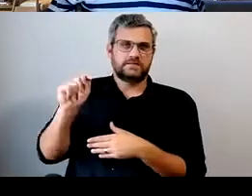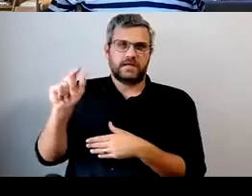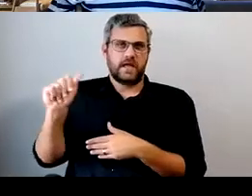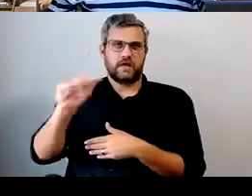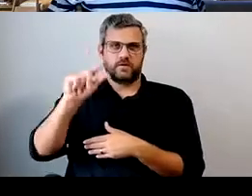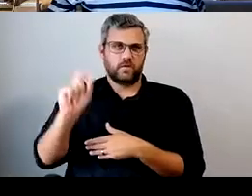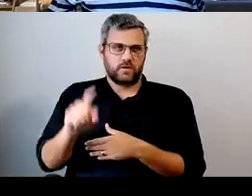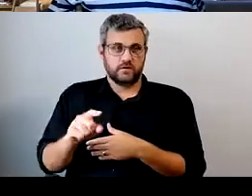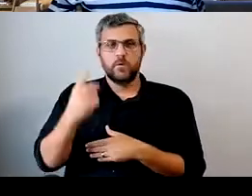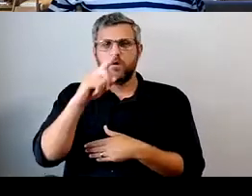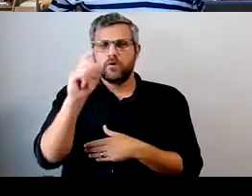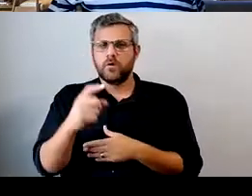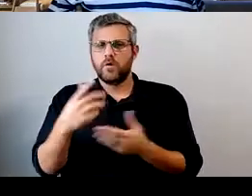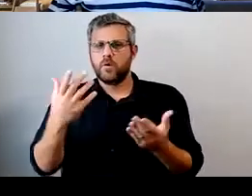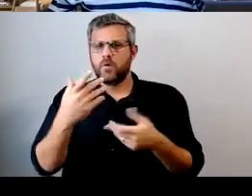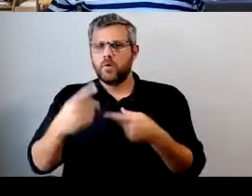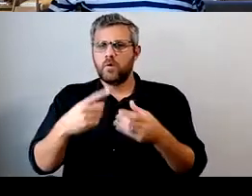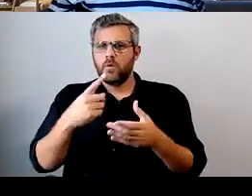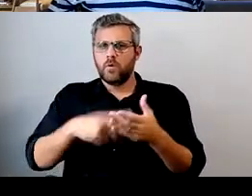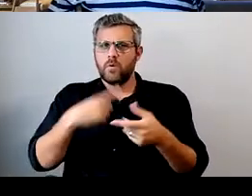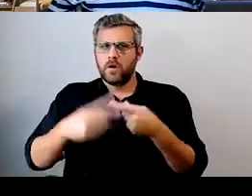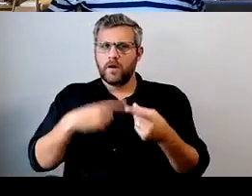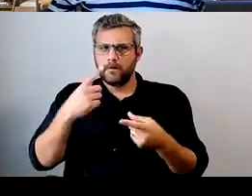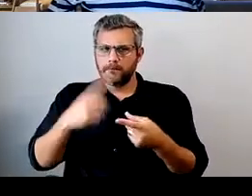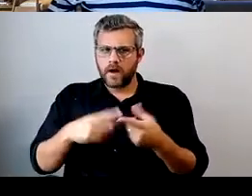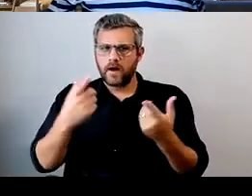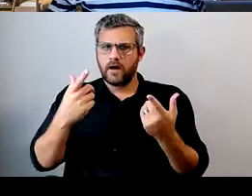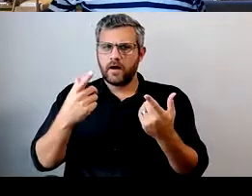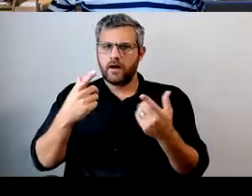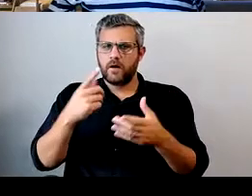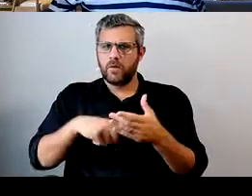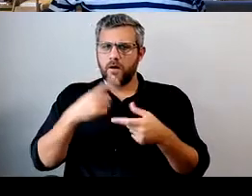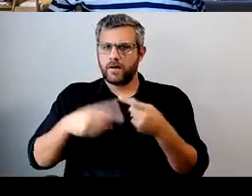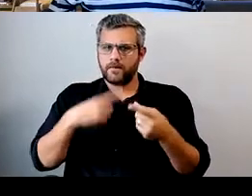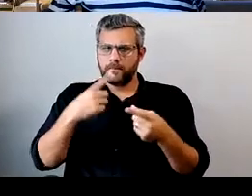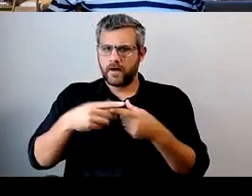There's a question that says, what about hiring and training parents who are experienced with IDD to be assistants?